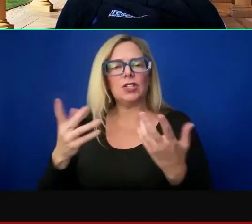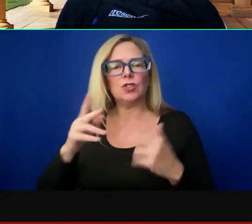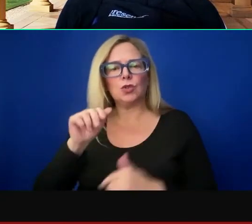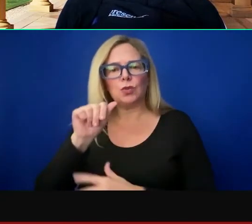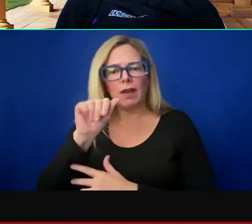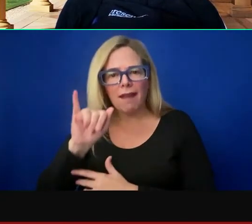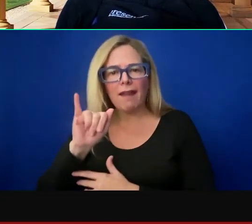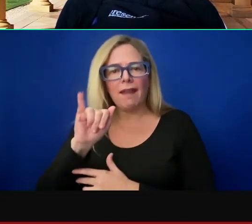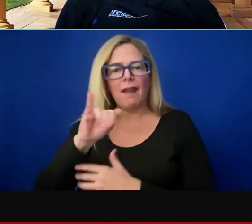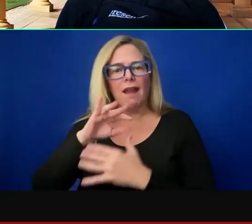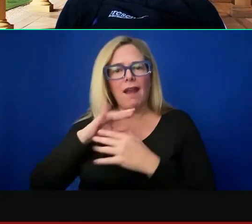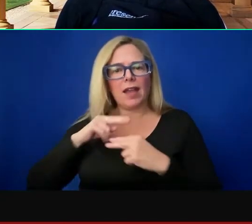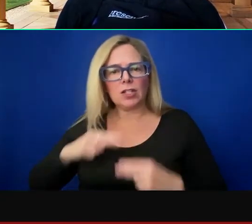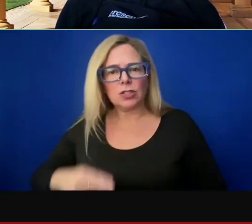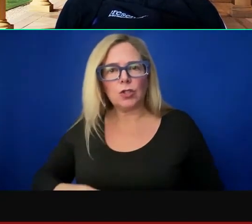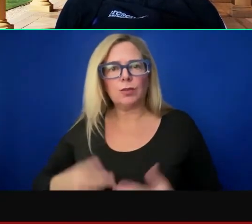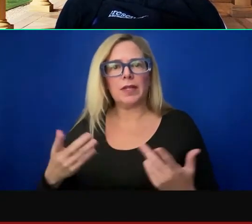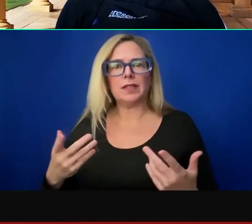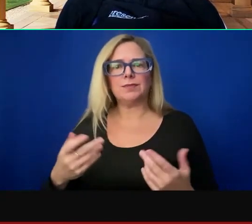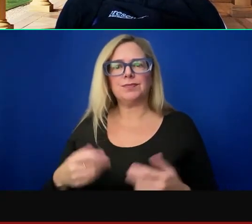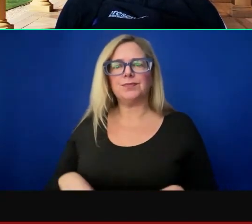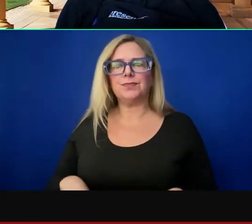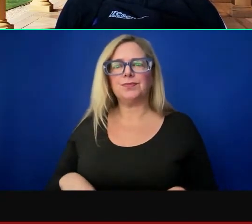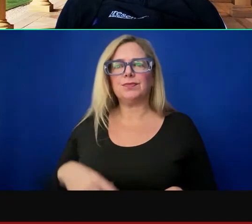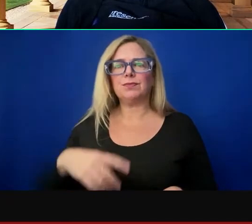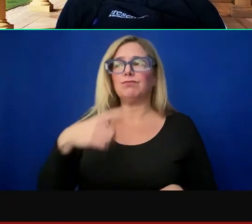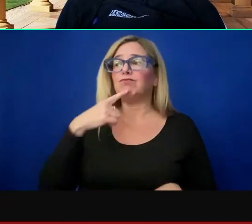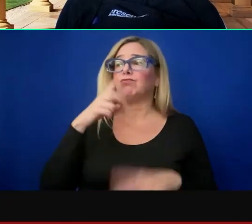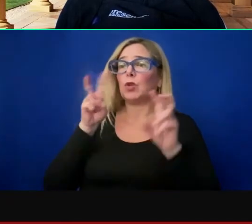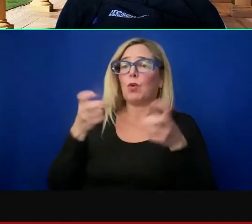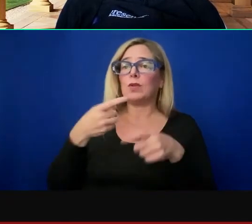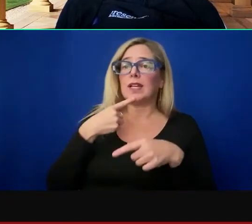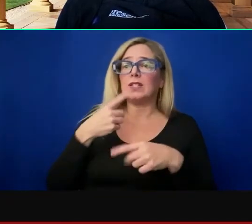need want the best of what science and medicine have to offer, particularly,